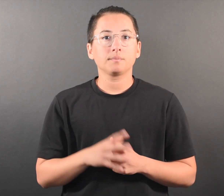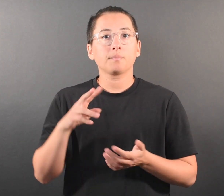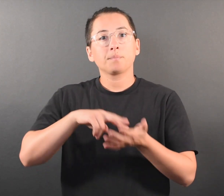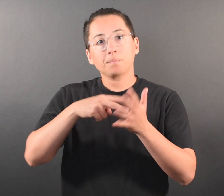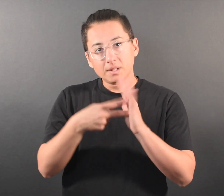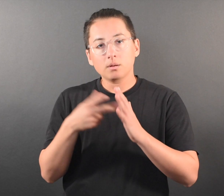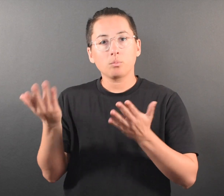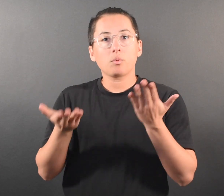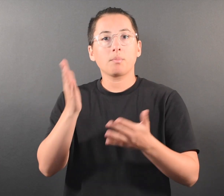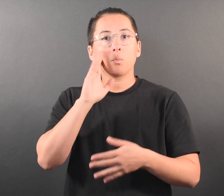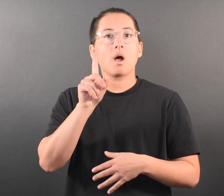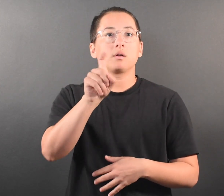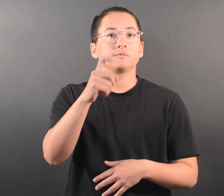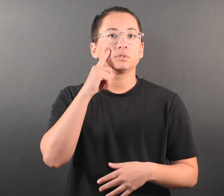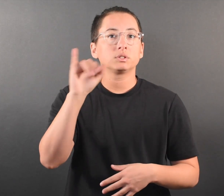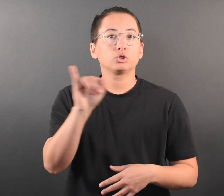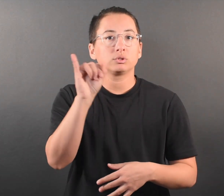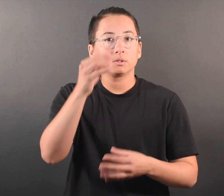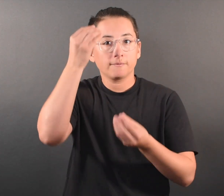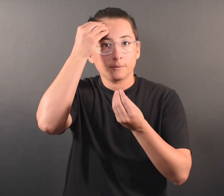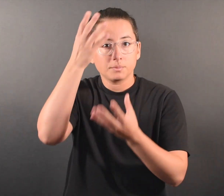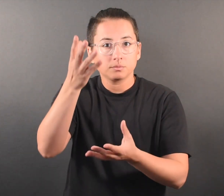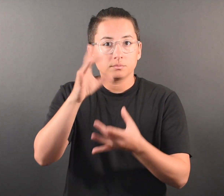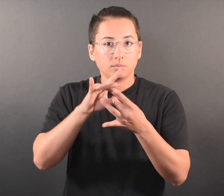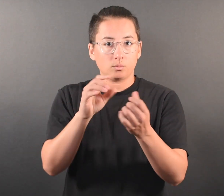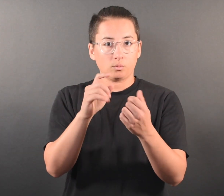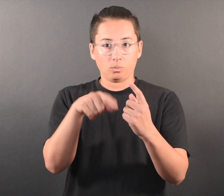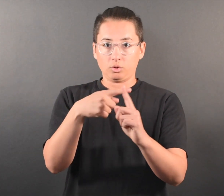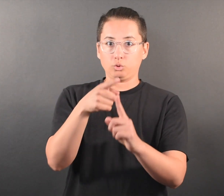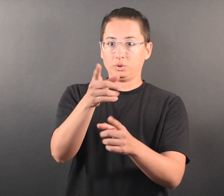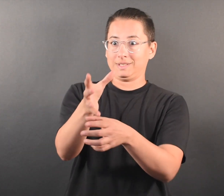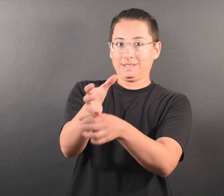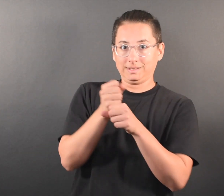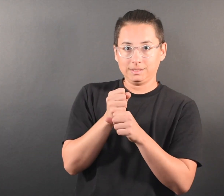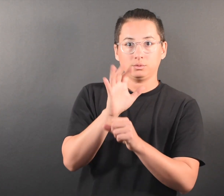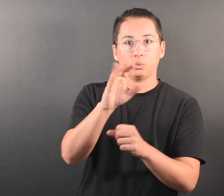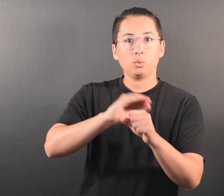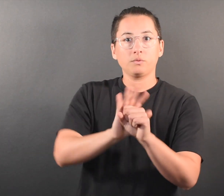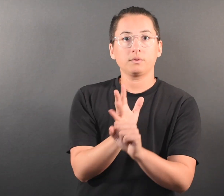This means that you might be asked for your insurance information when you get the COVID-19